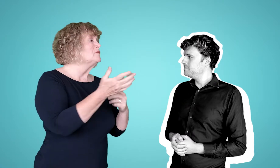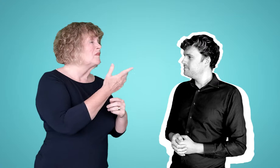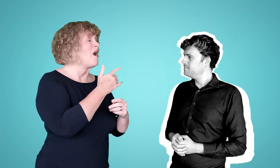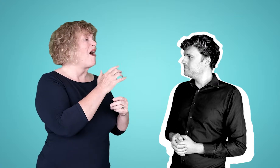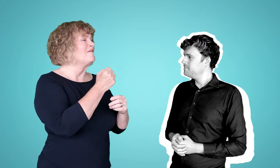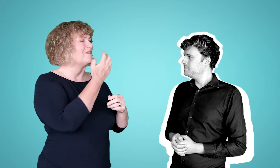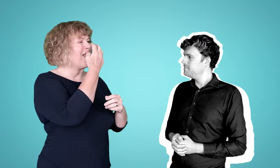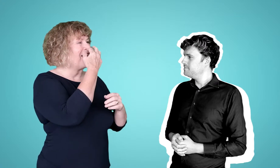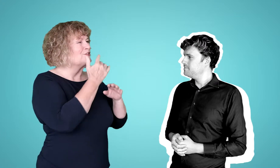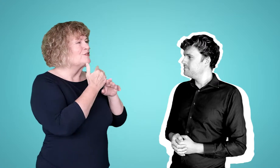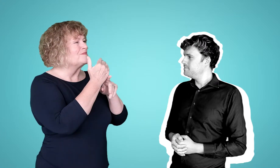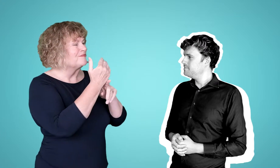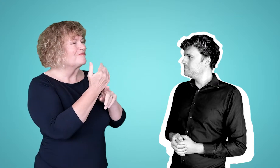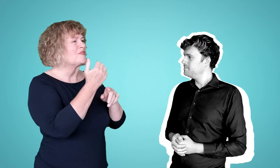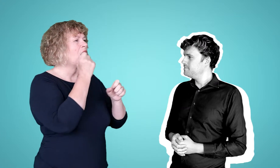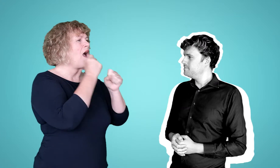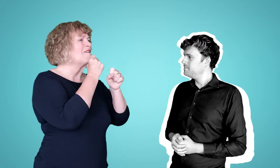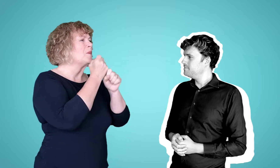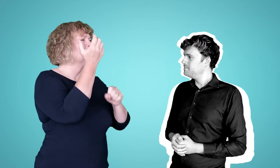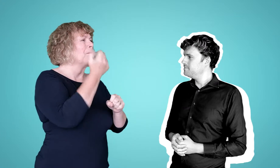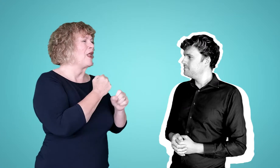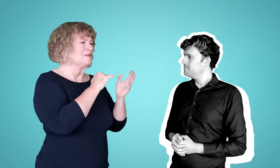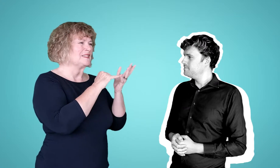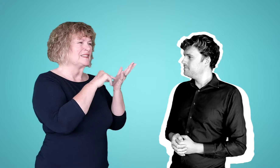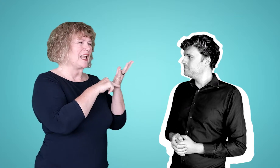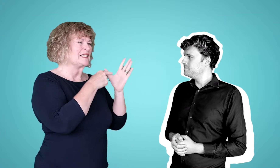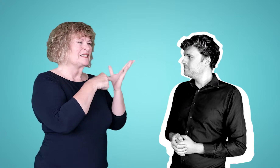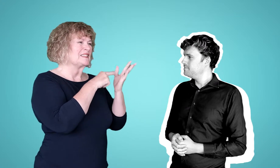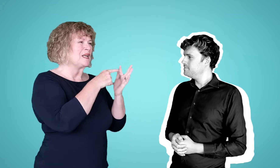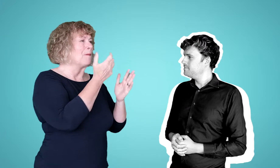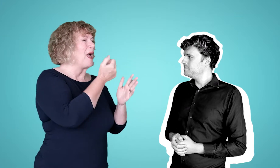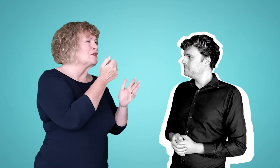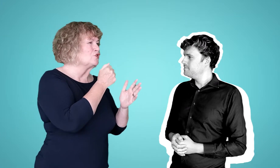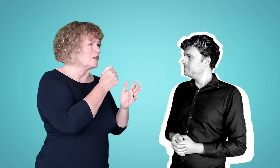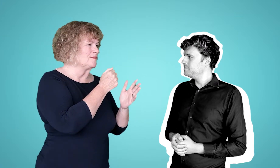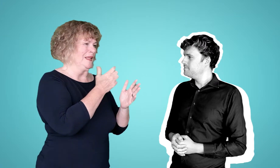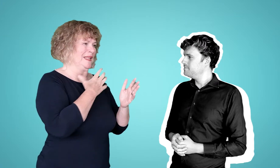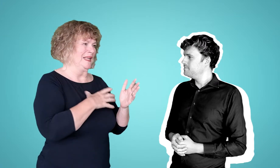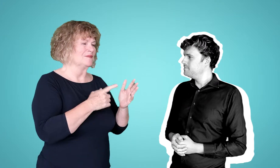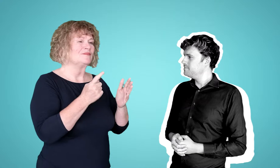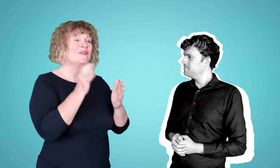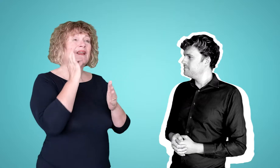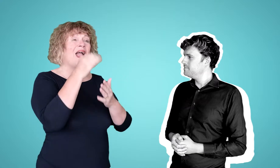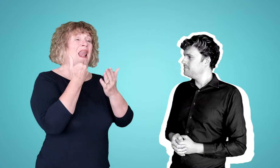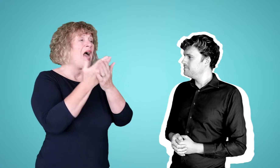If someone gets a State Pension, they need to fill in a different claim form